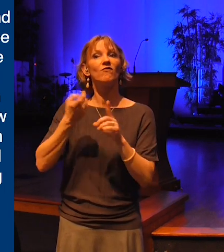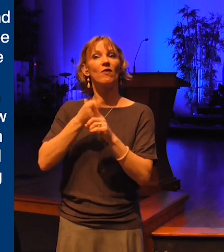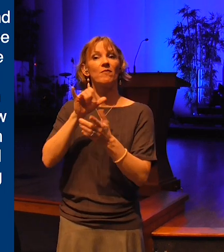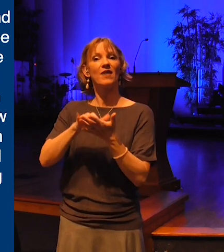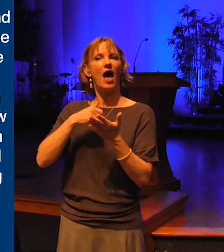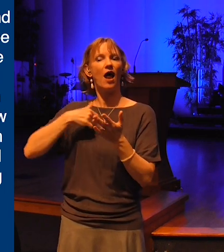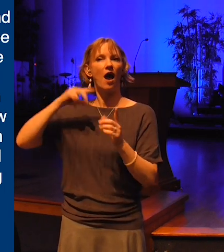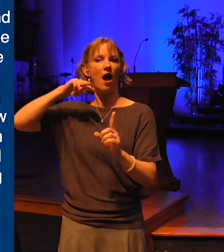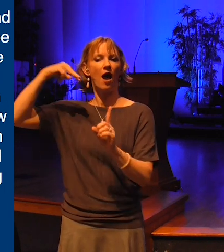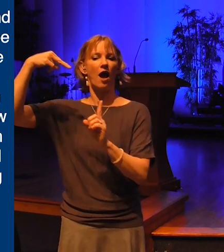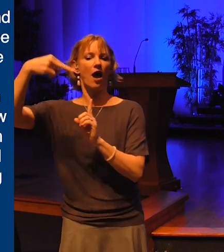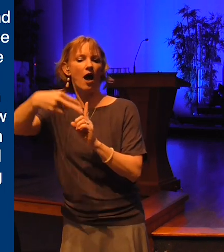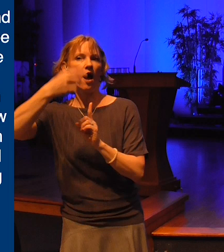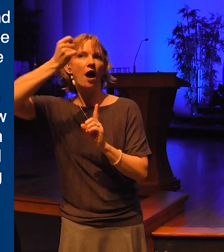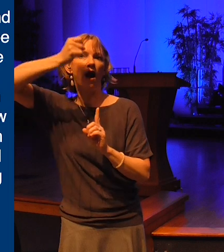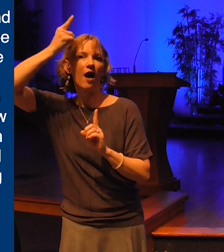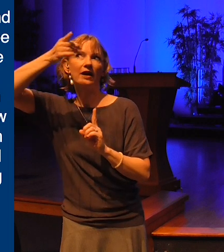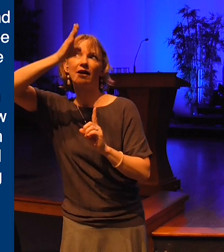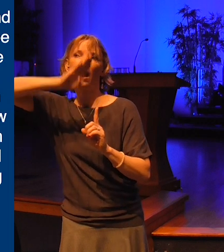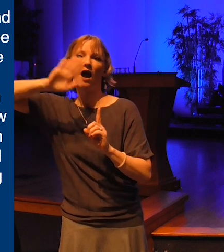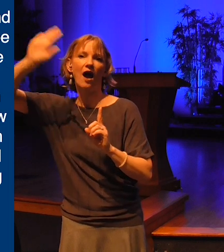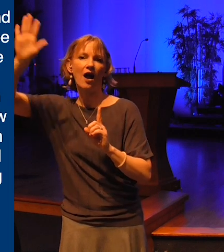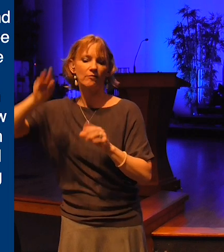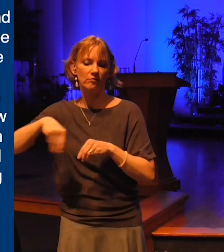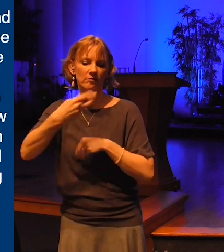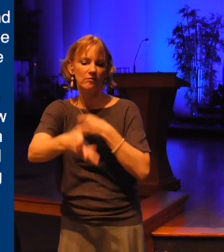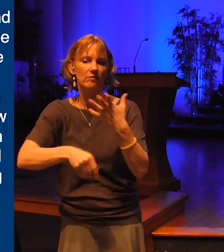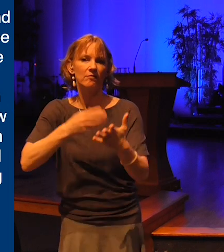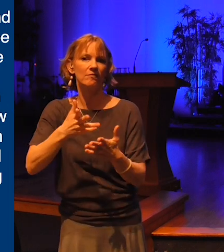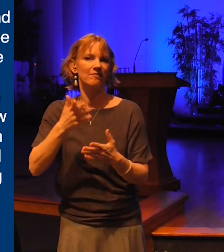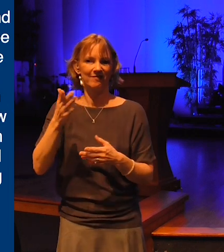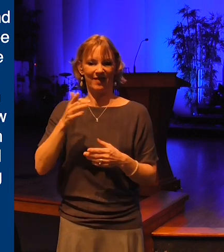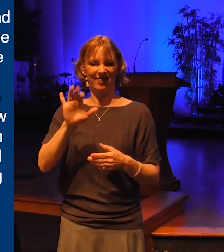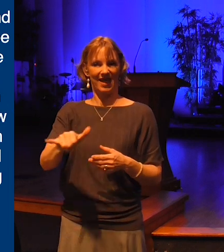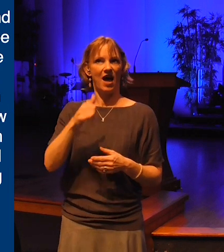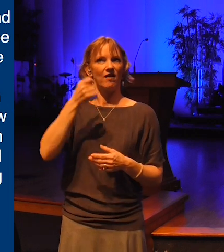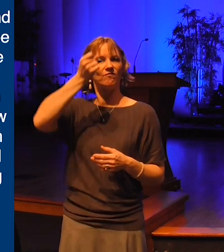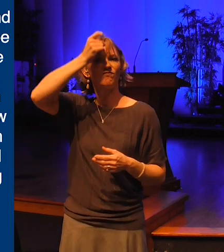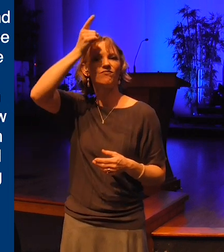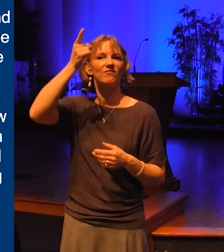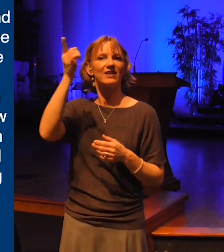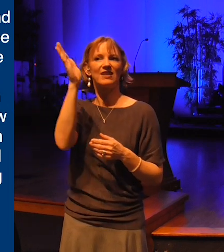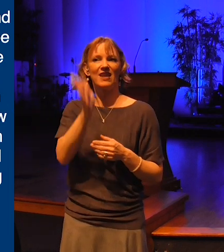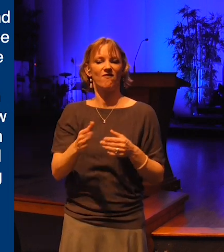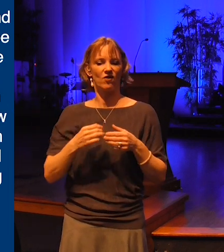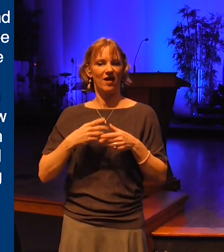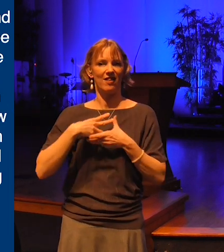providence of God which has never since departed from my soul the view I grasped that day set me